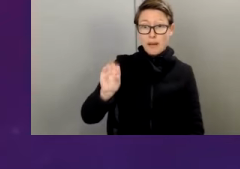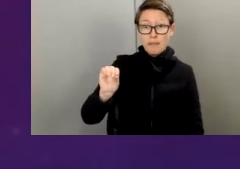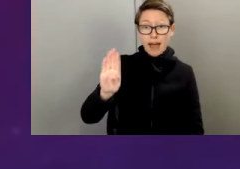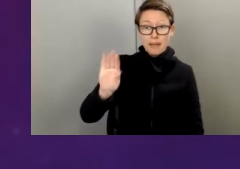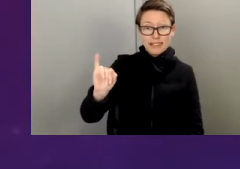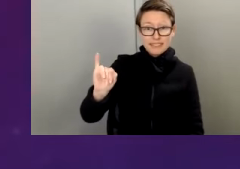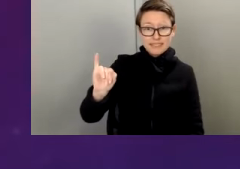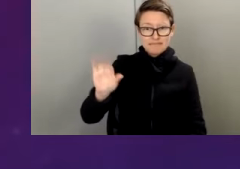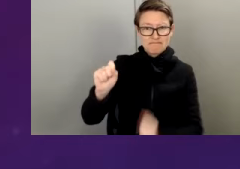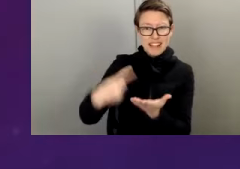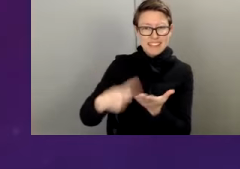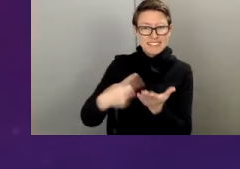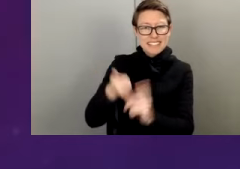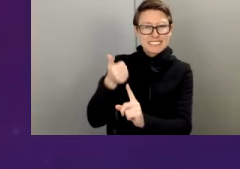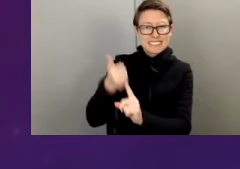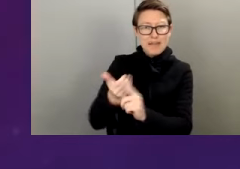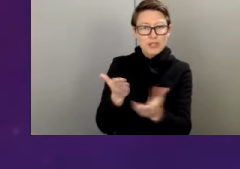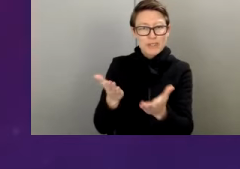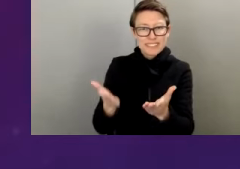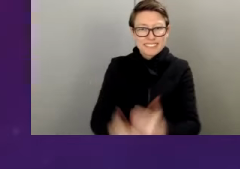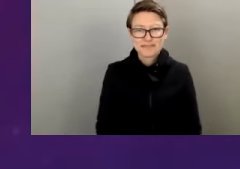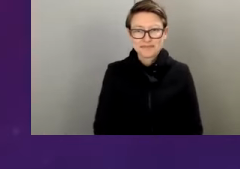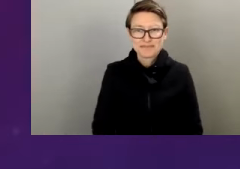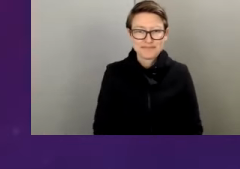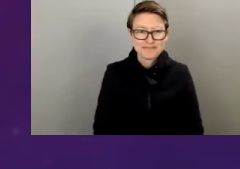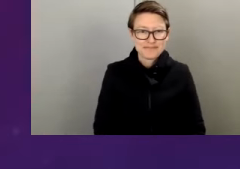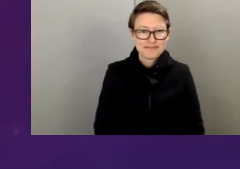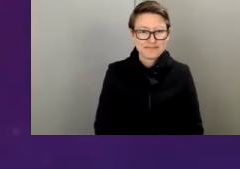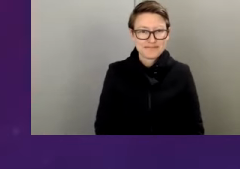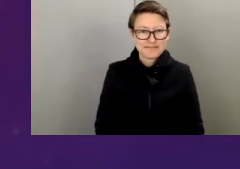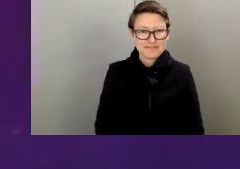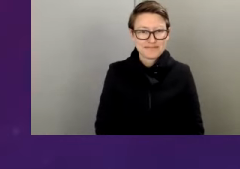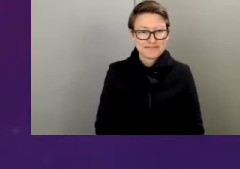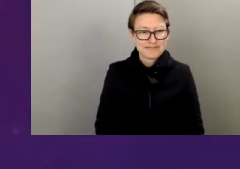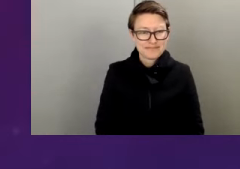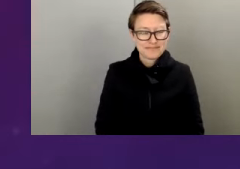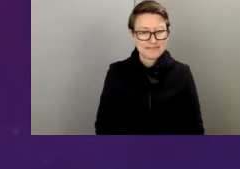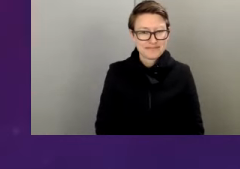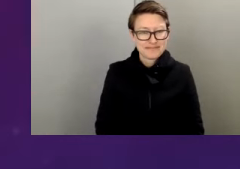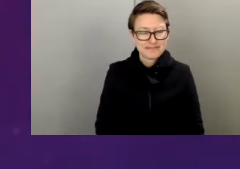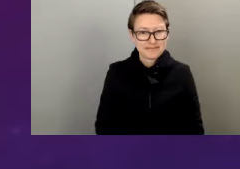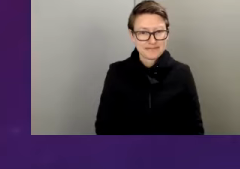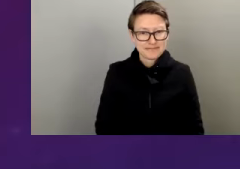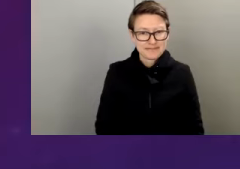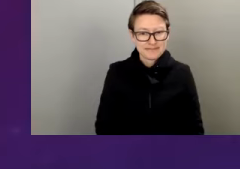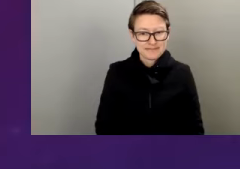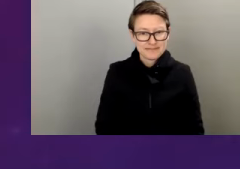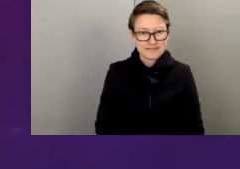service. Hello.